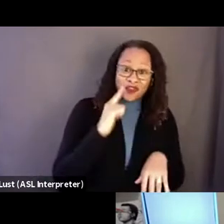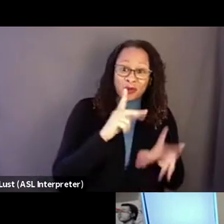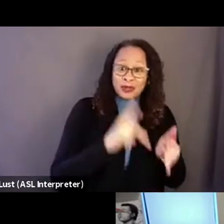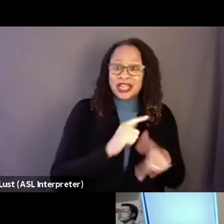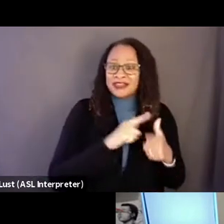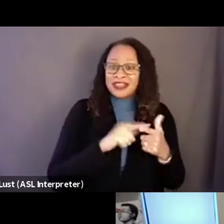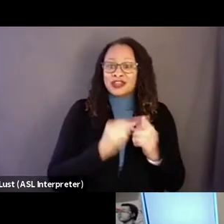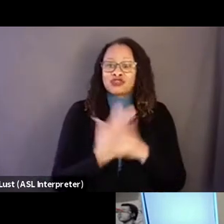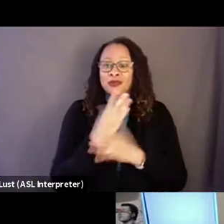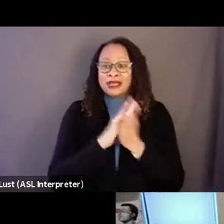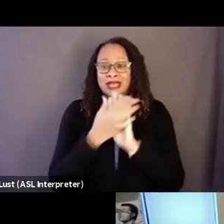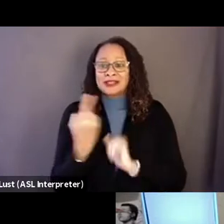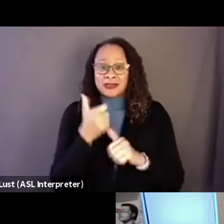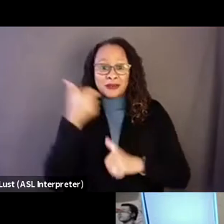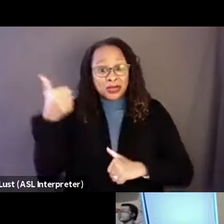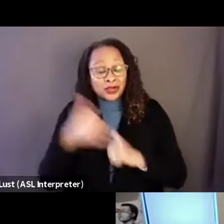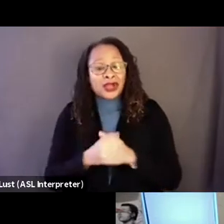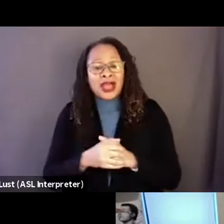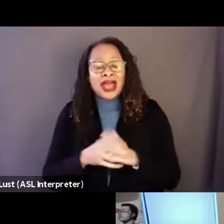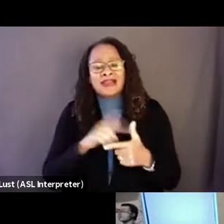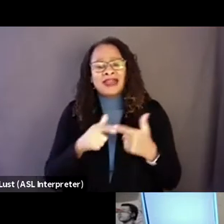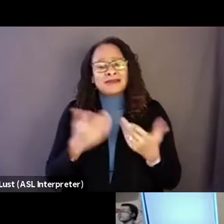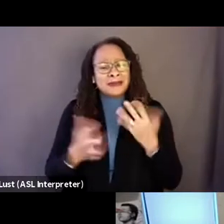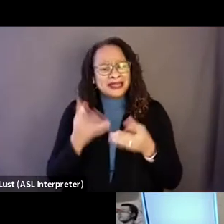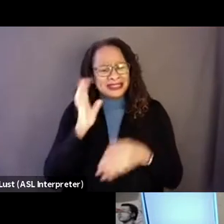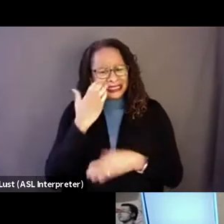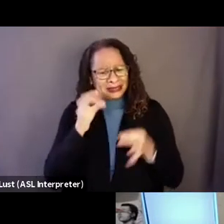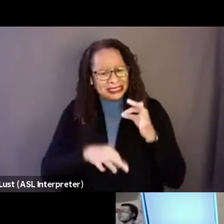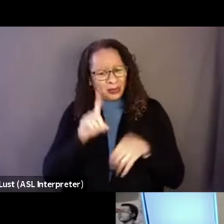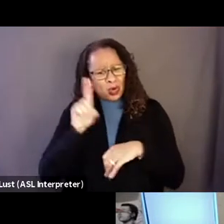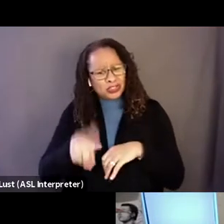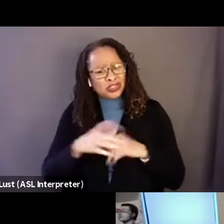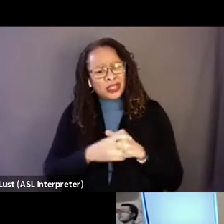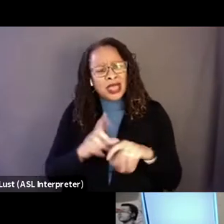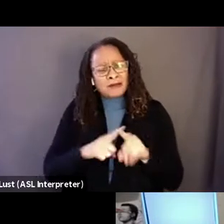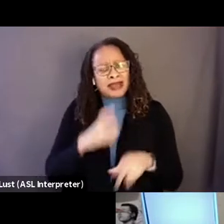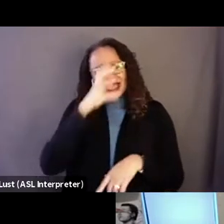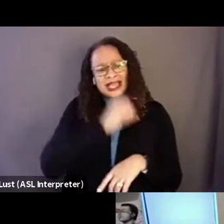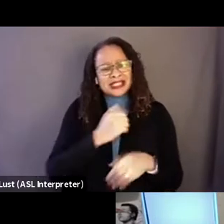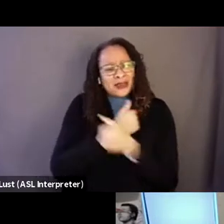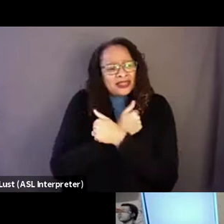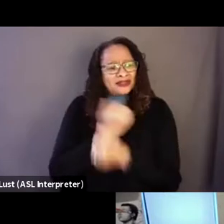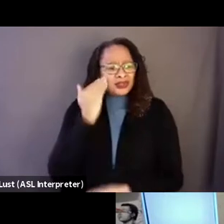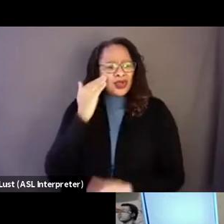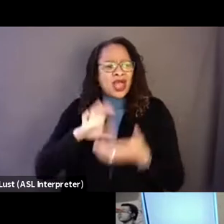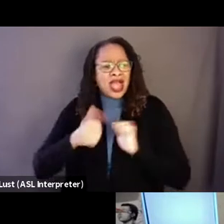And this may seem like a very simple question, but I guess I would love to know how you found that space